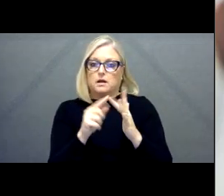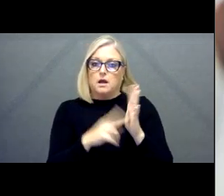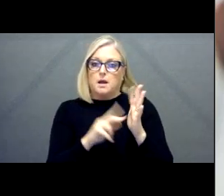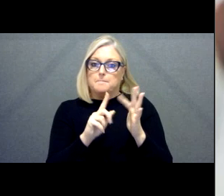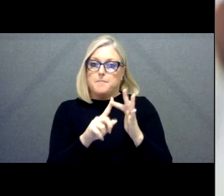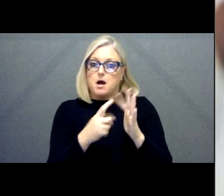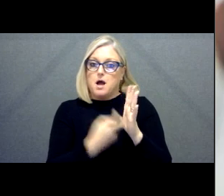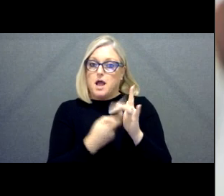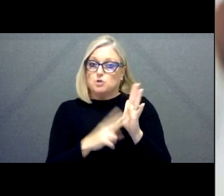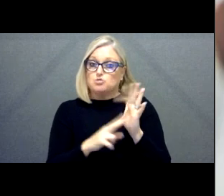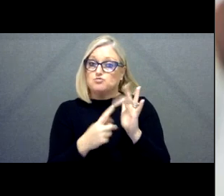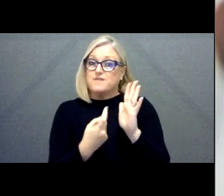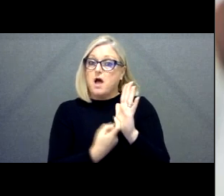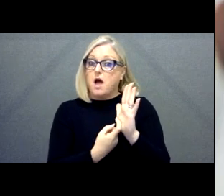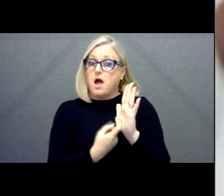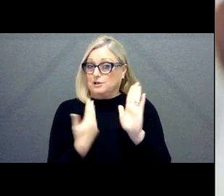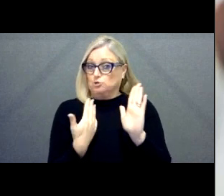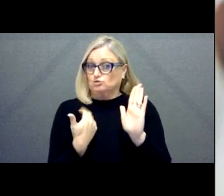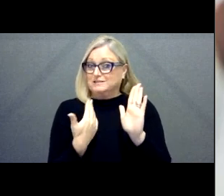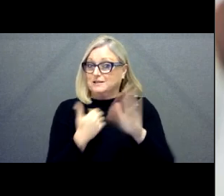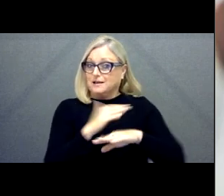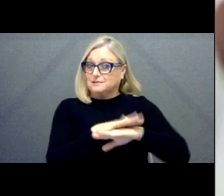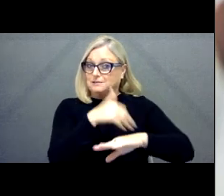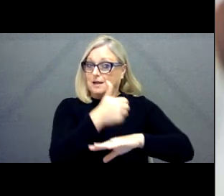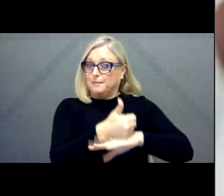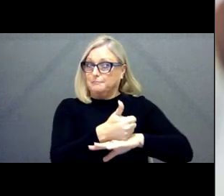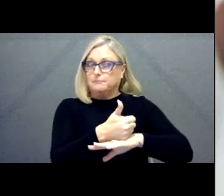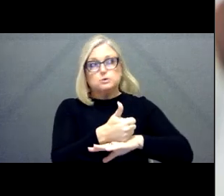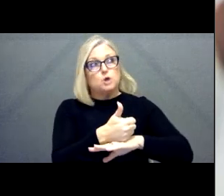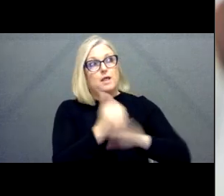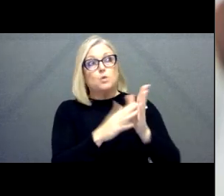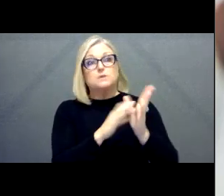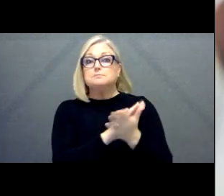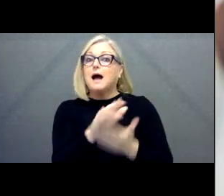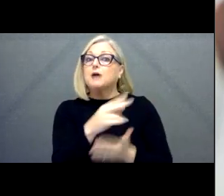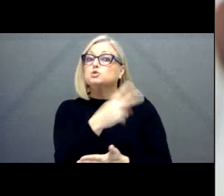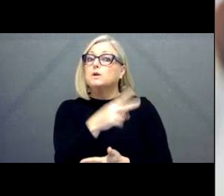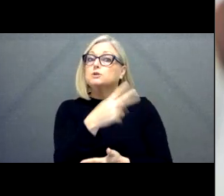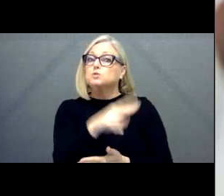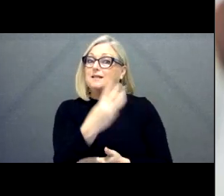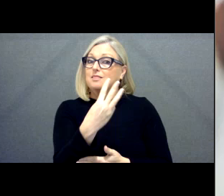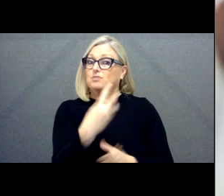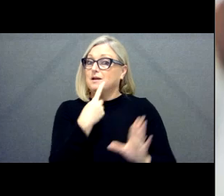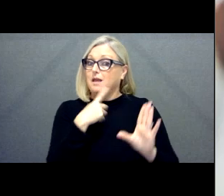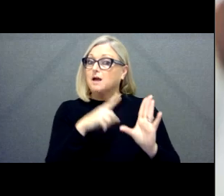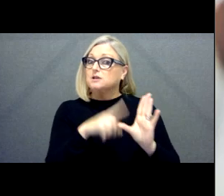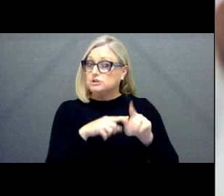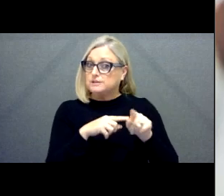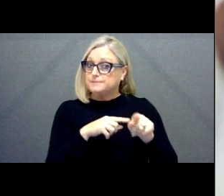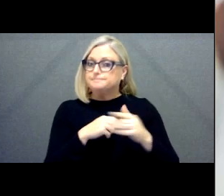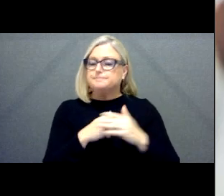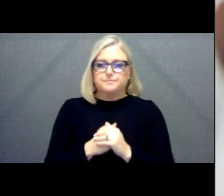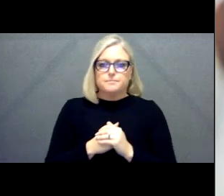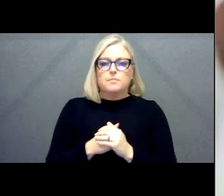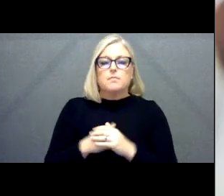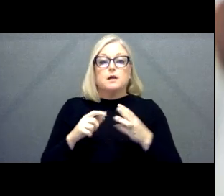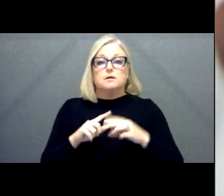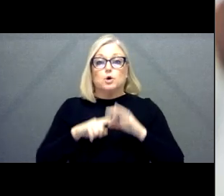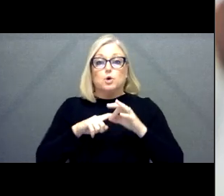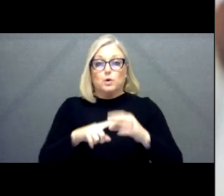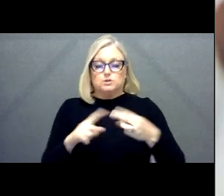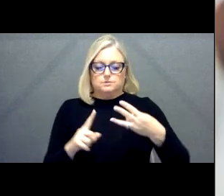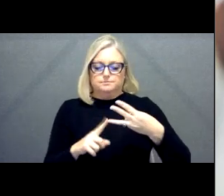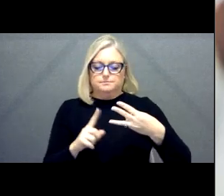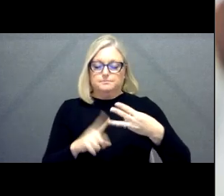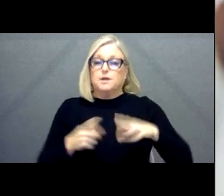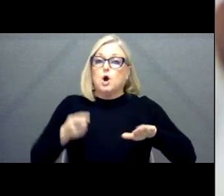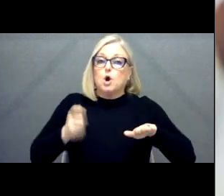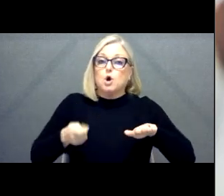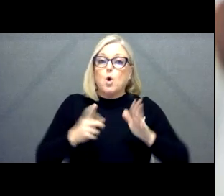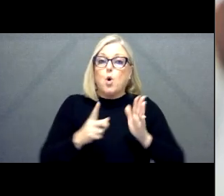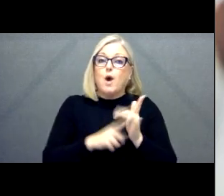site at the 26th of March 2023 great does Court Link employ lawyers that's next question so um all